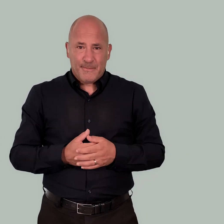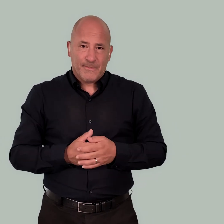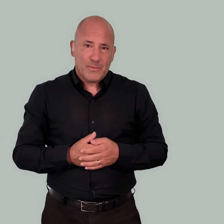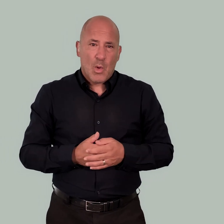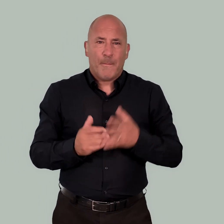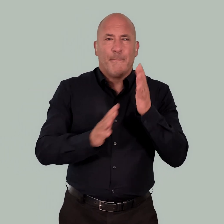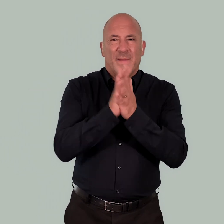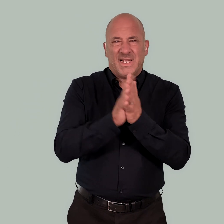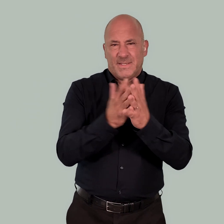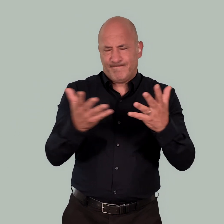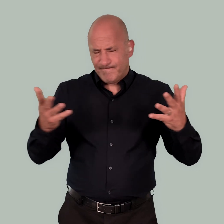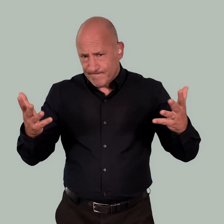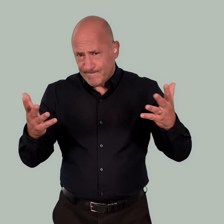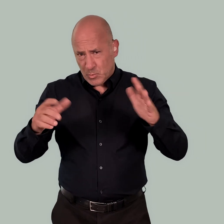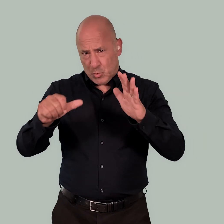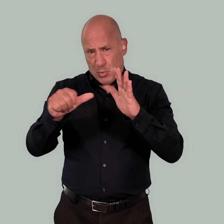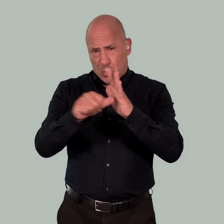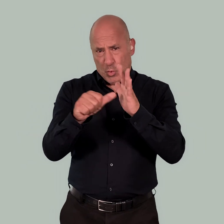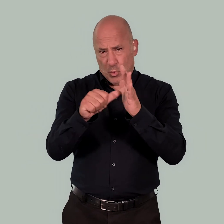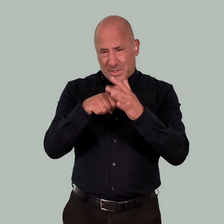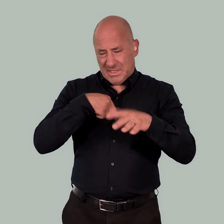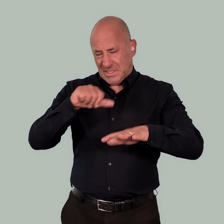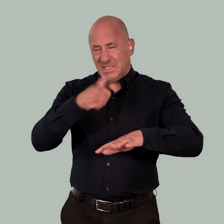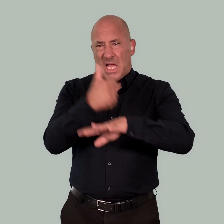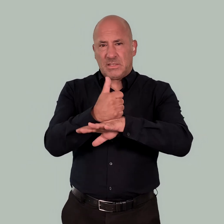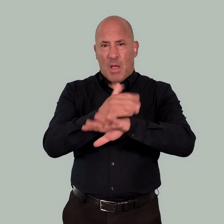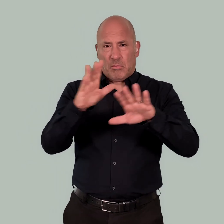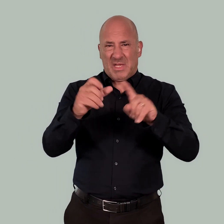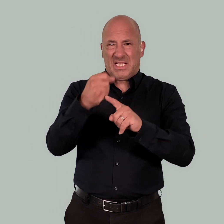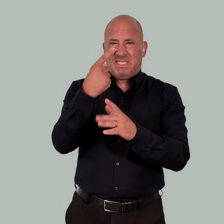2.3 As a result, it is difficult to objectively establish